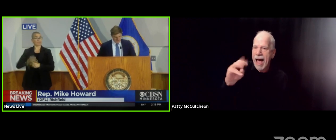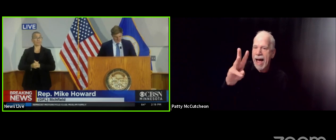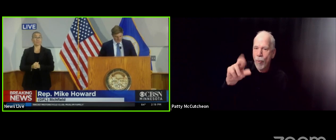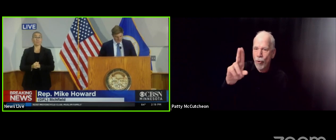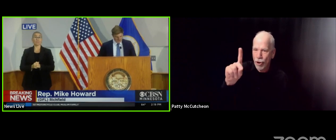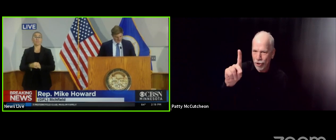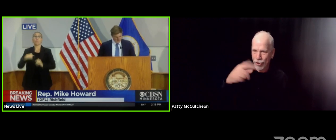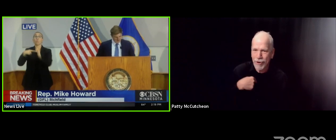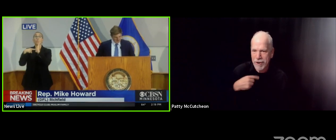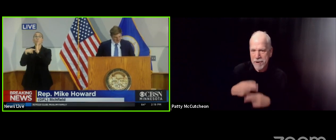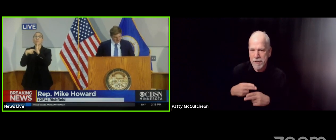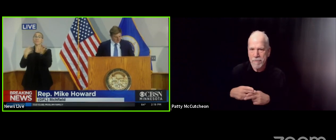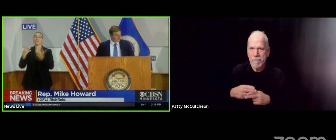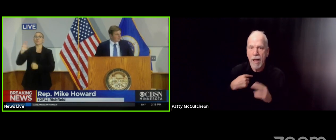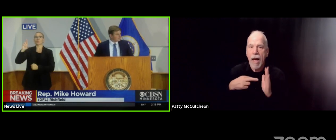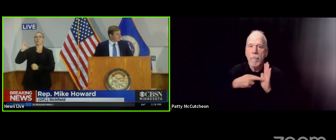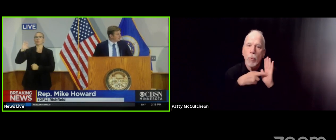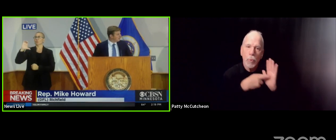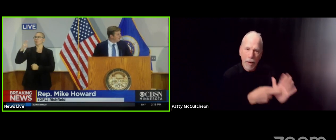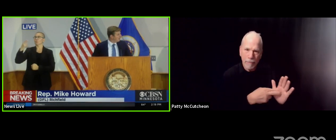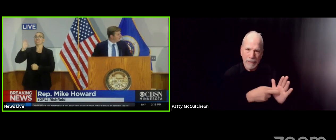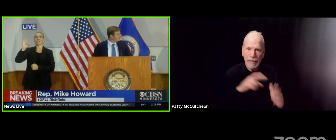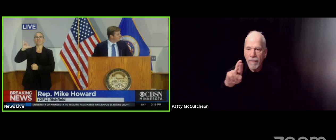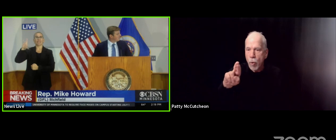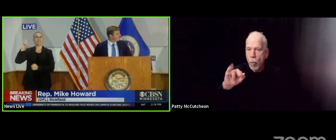RICHFIELD. AND TODAY IS A GOOD DAY.